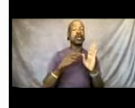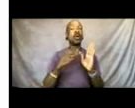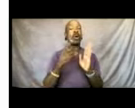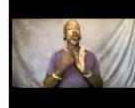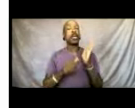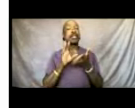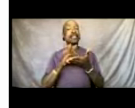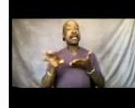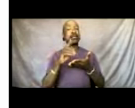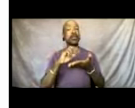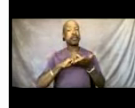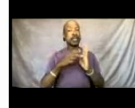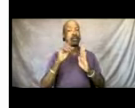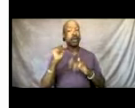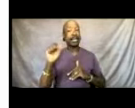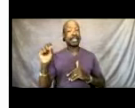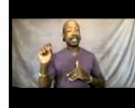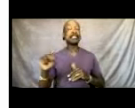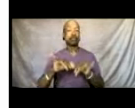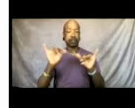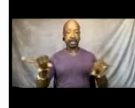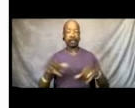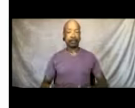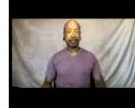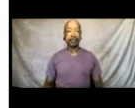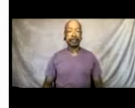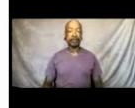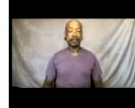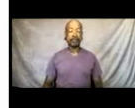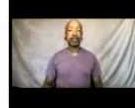exempt and nonexempt assets remain the same. The rules